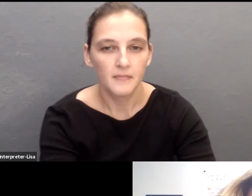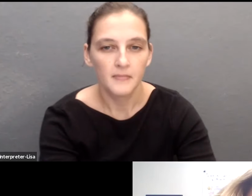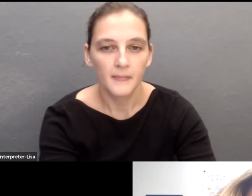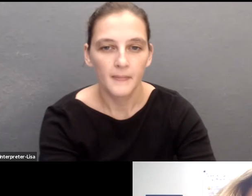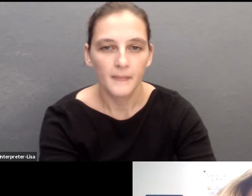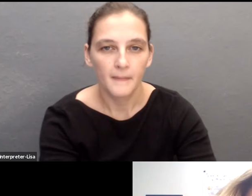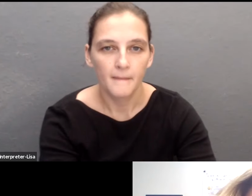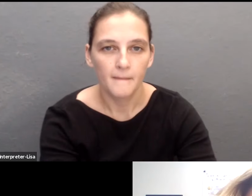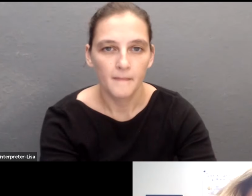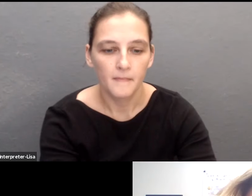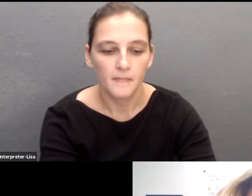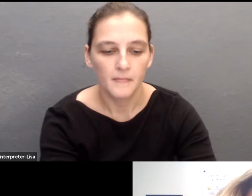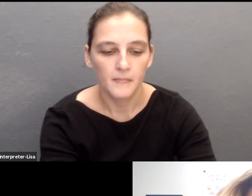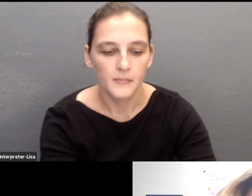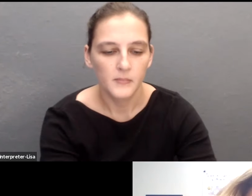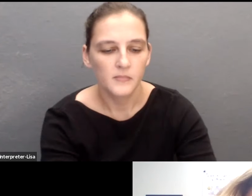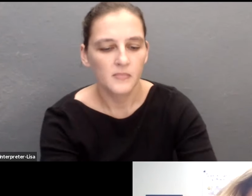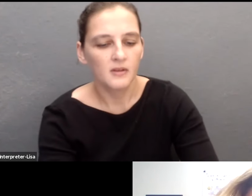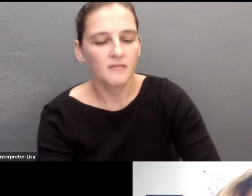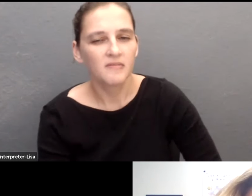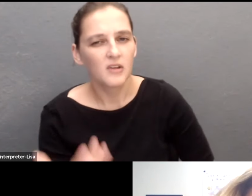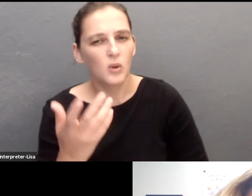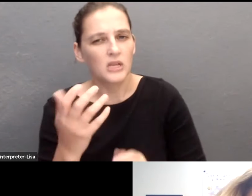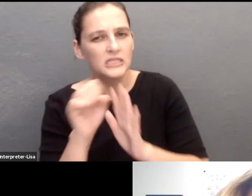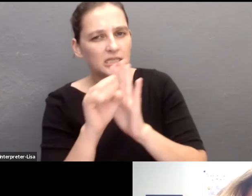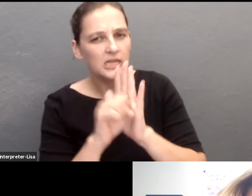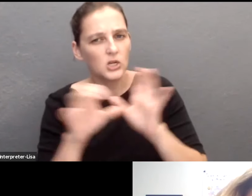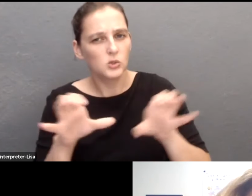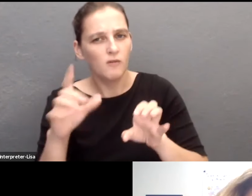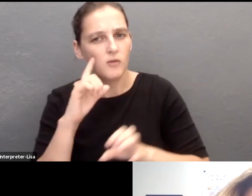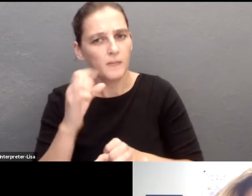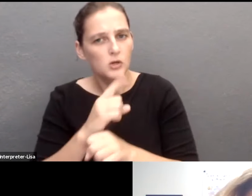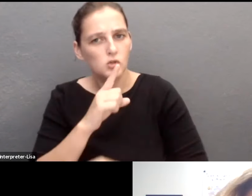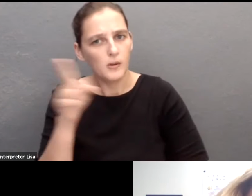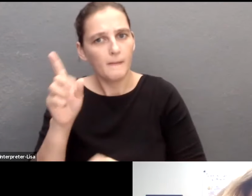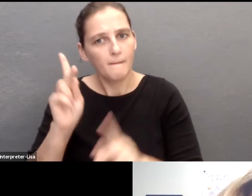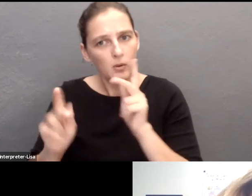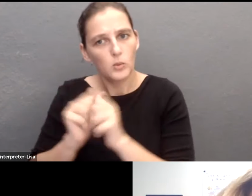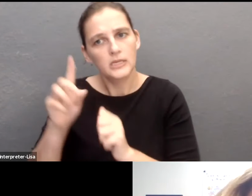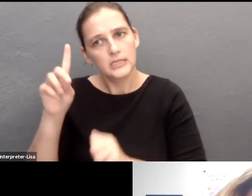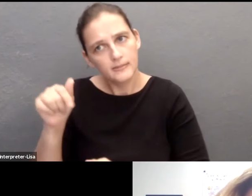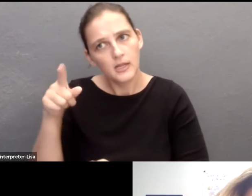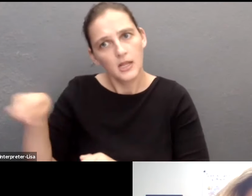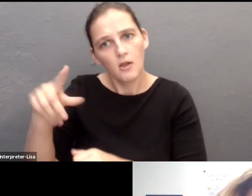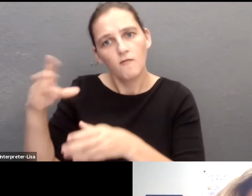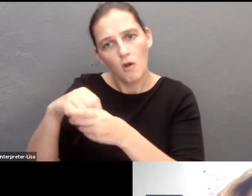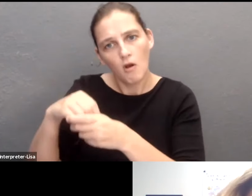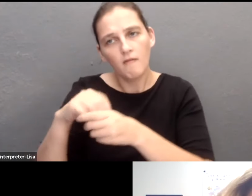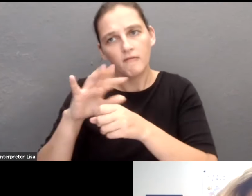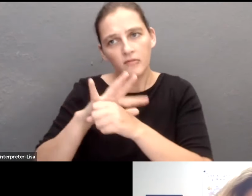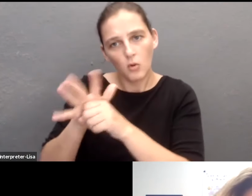state doing to ensure that people with disabilities are being included in the COVID data and